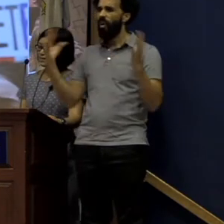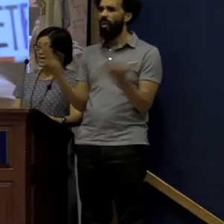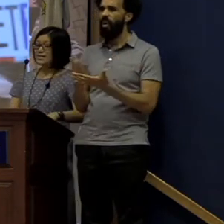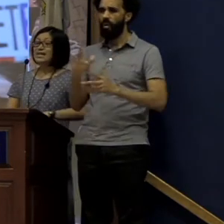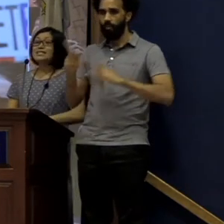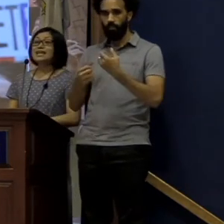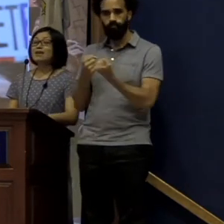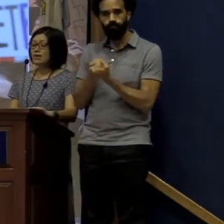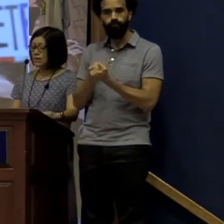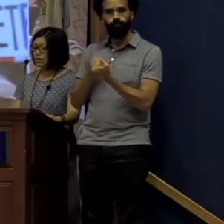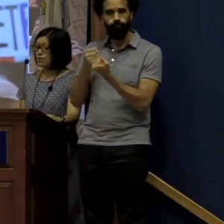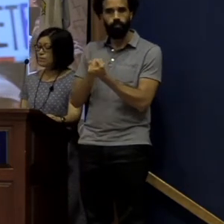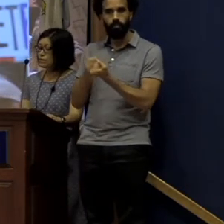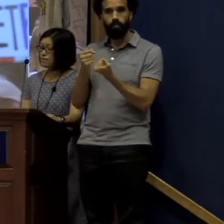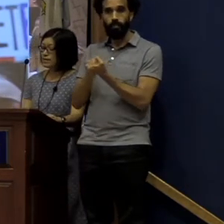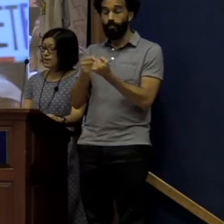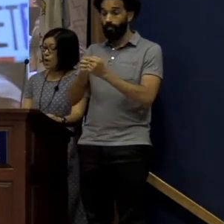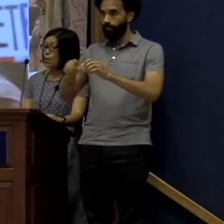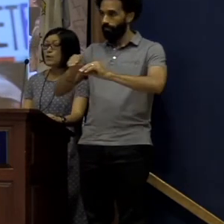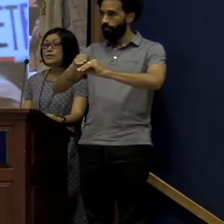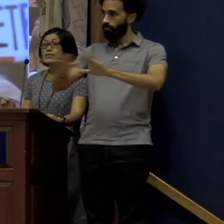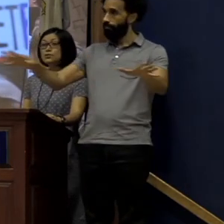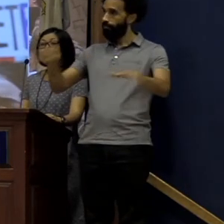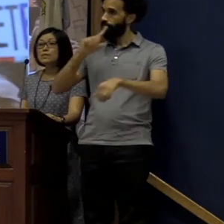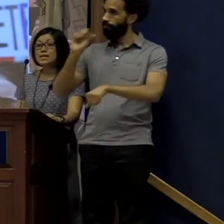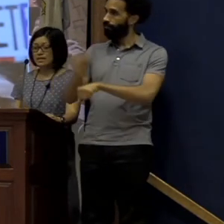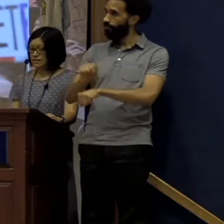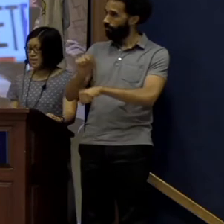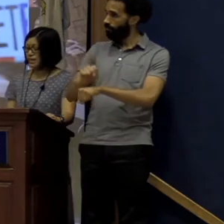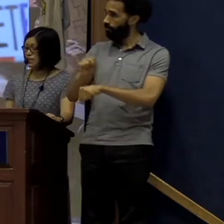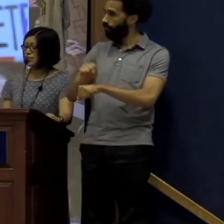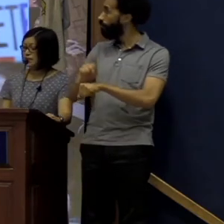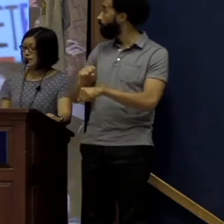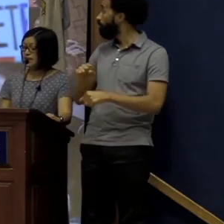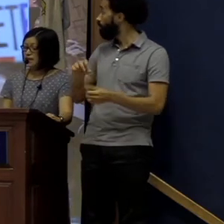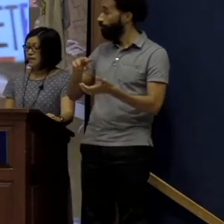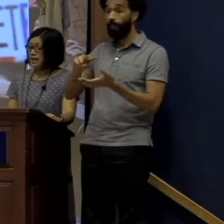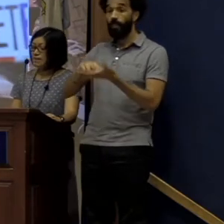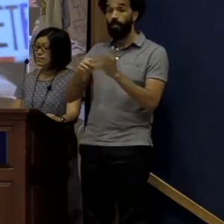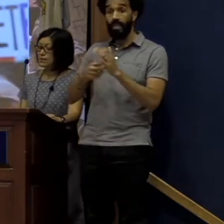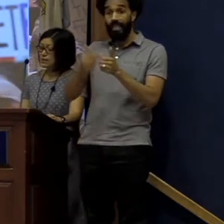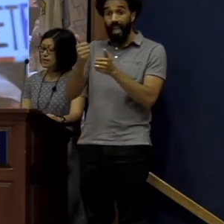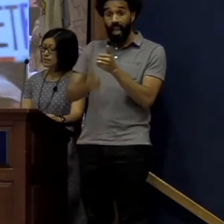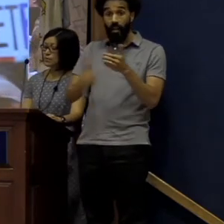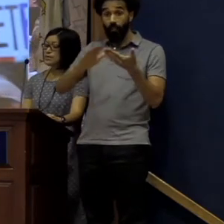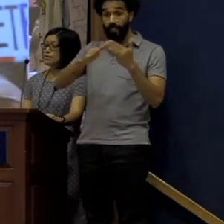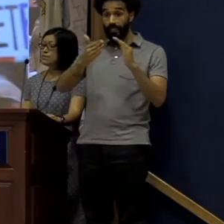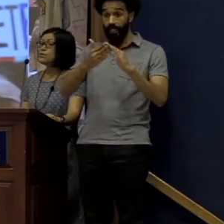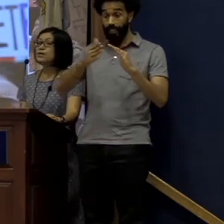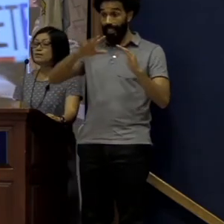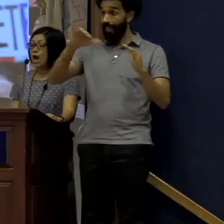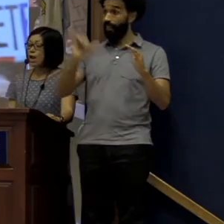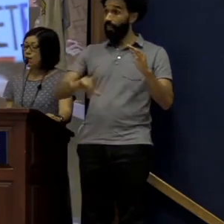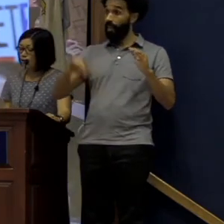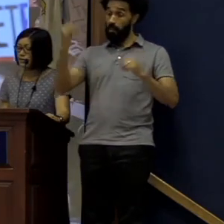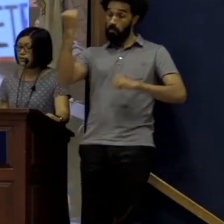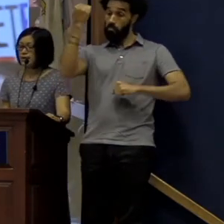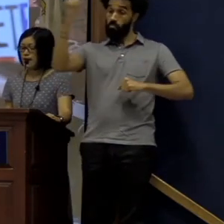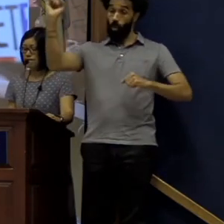There is now a global movement when we zoom in in each city. The climate protest was a communal local effort